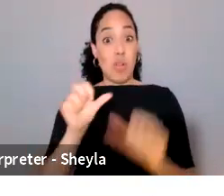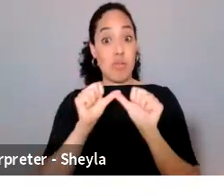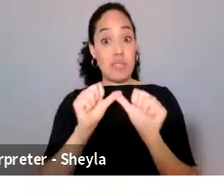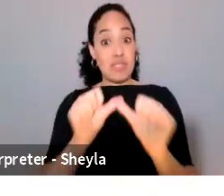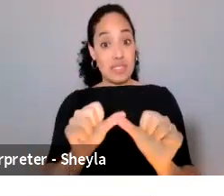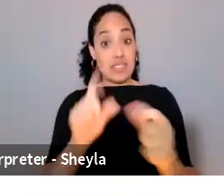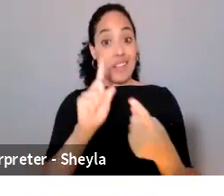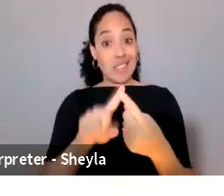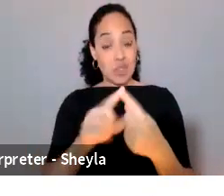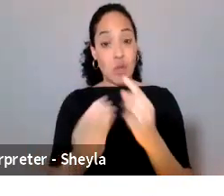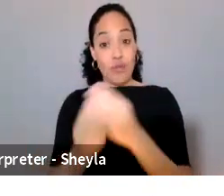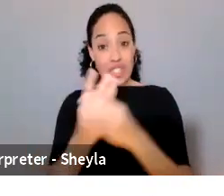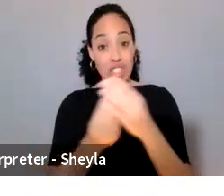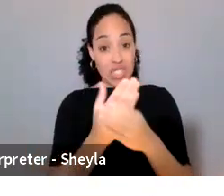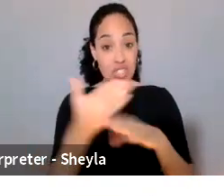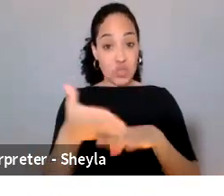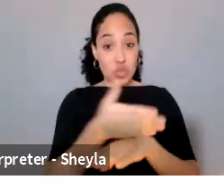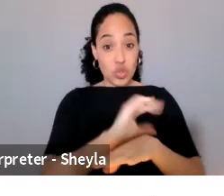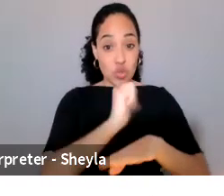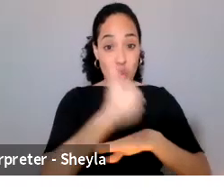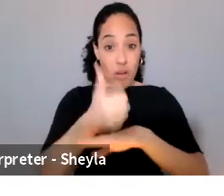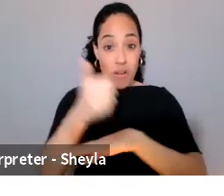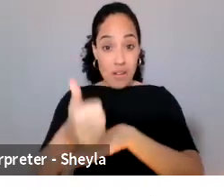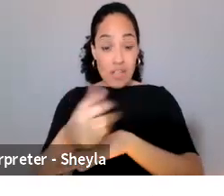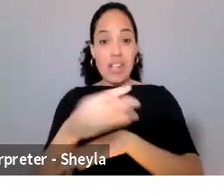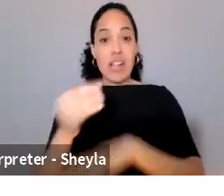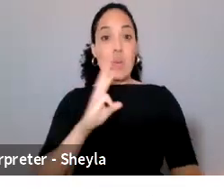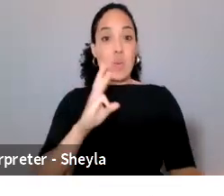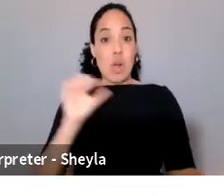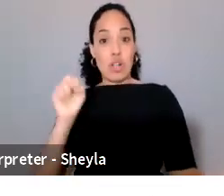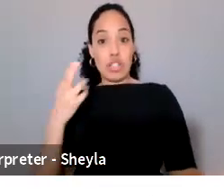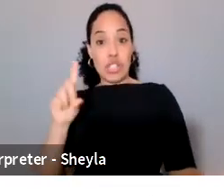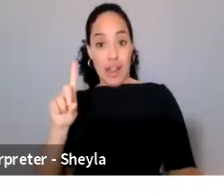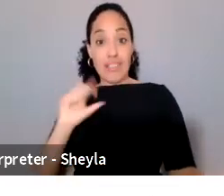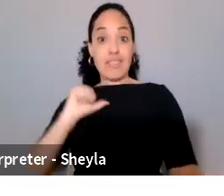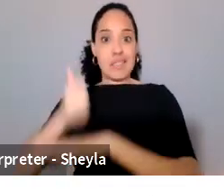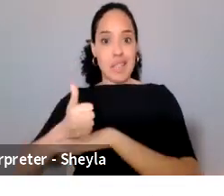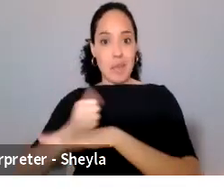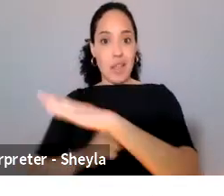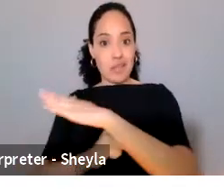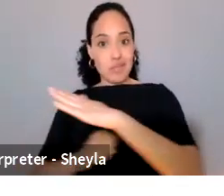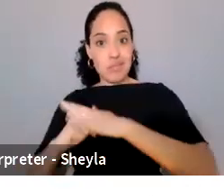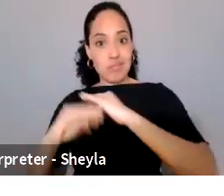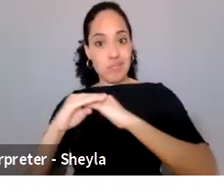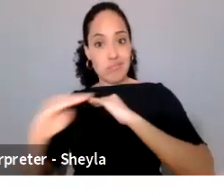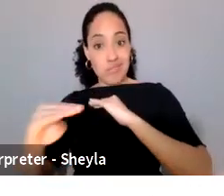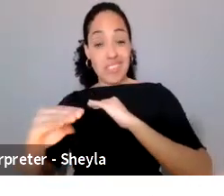watershed has stabilized which can take up to 10 years as Carol Walker mentioned flood insurance